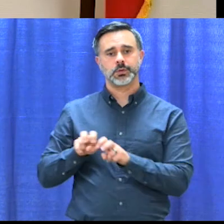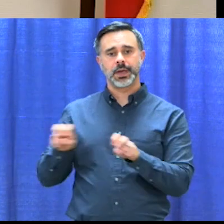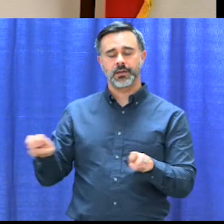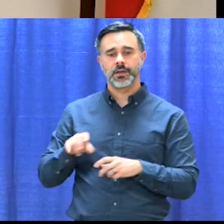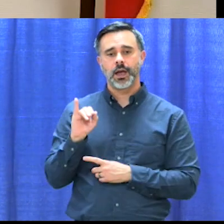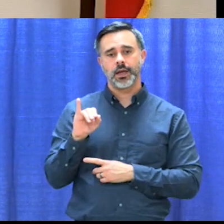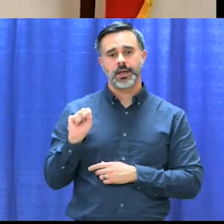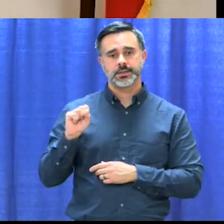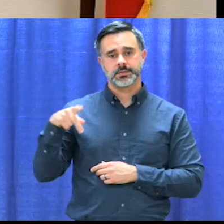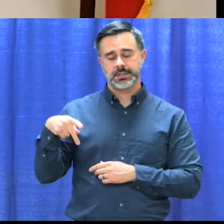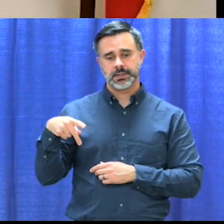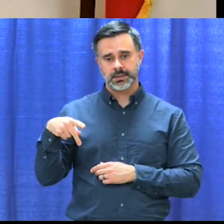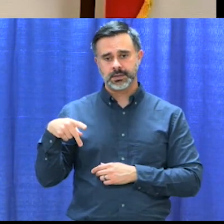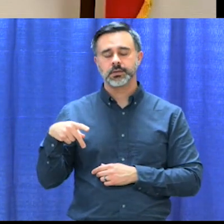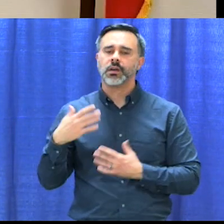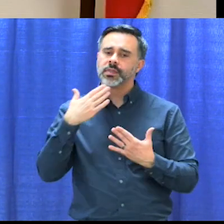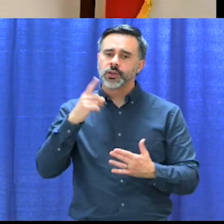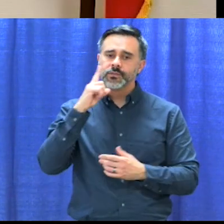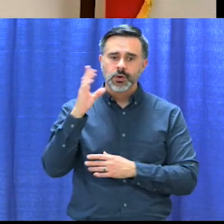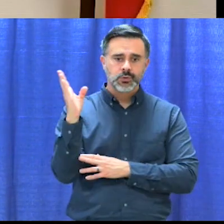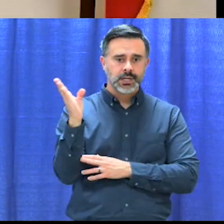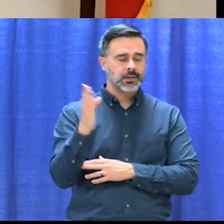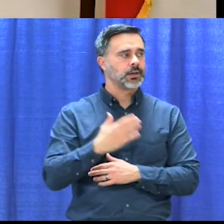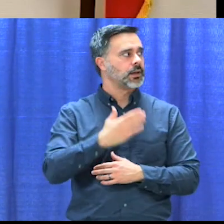I do thank you for presenting the day I thank you for taking our questions.